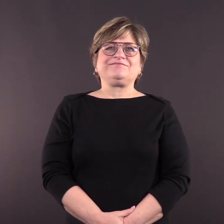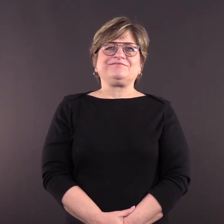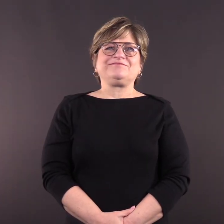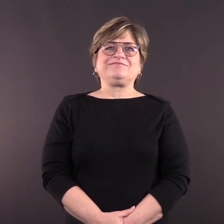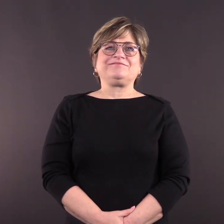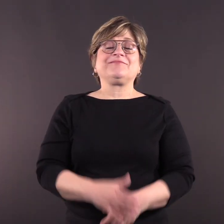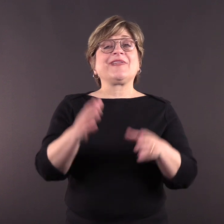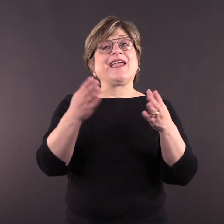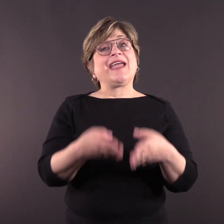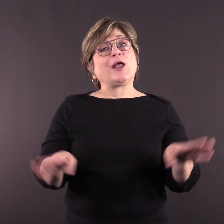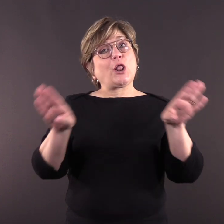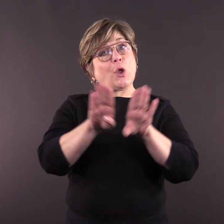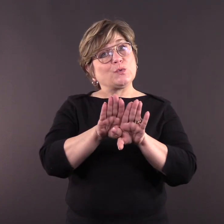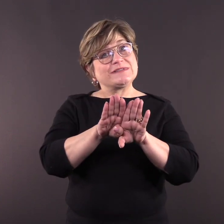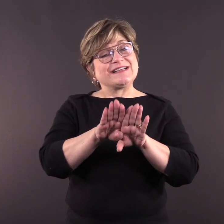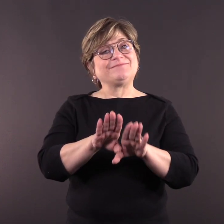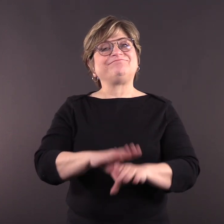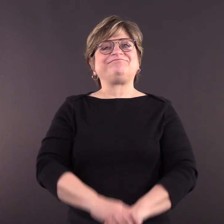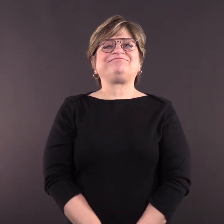In Closing.